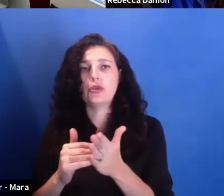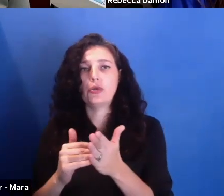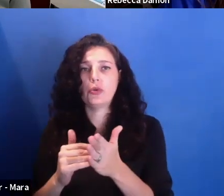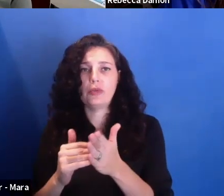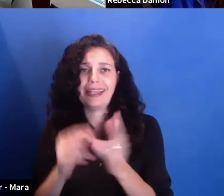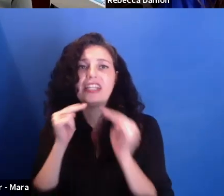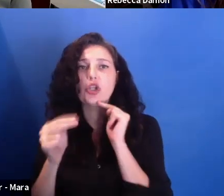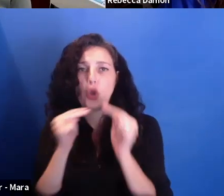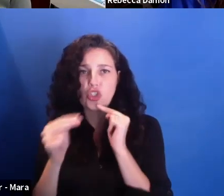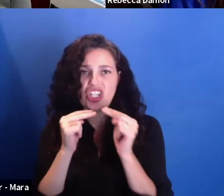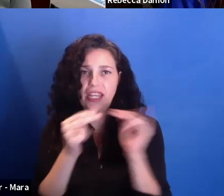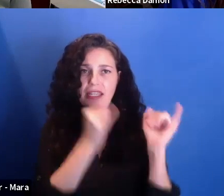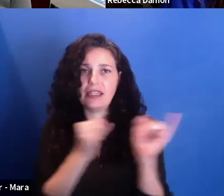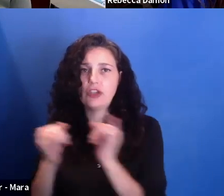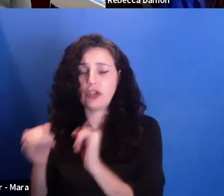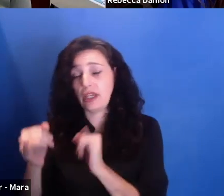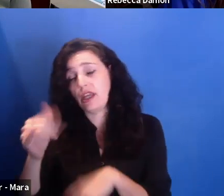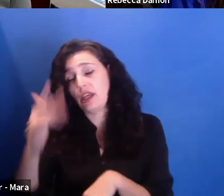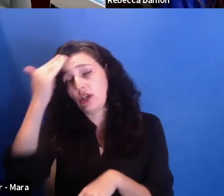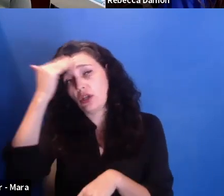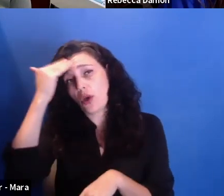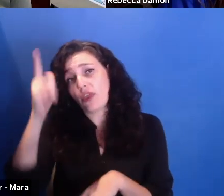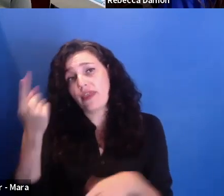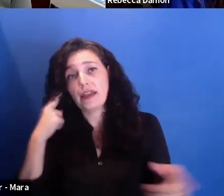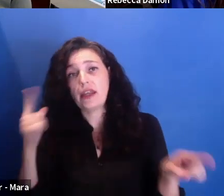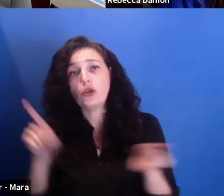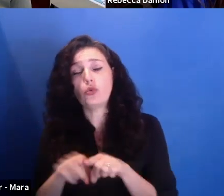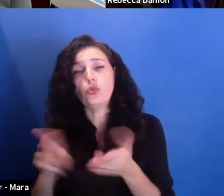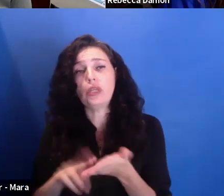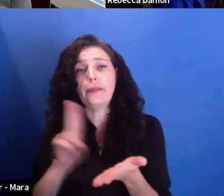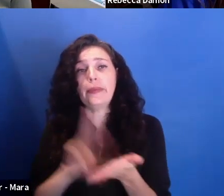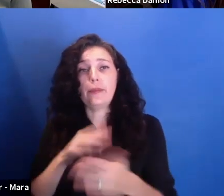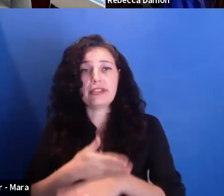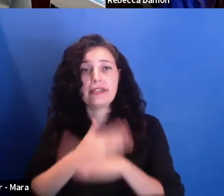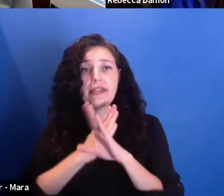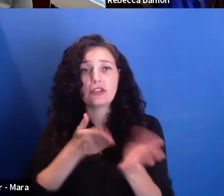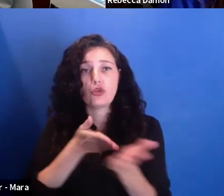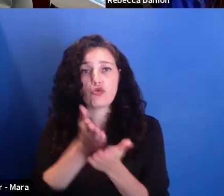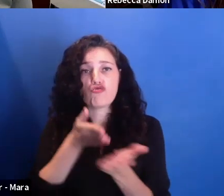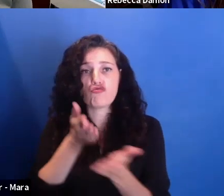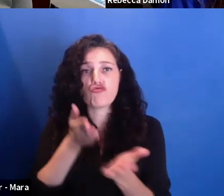I do want to note that the agreement explicitly protects the right of those performers who were above those thresholds to